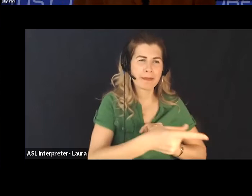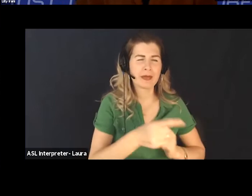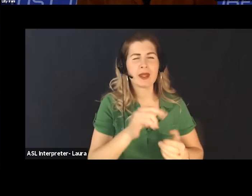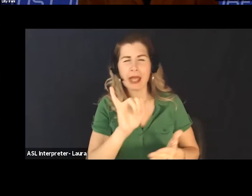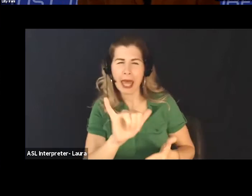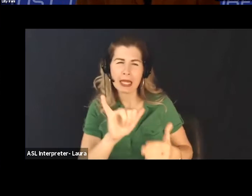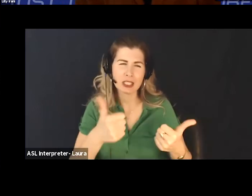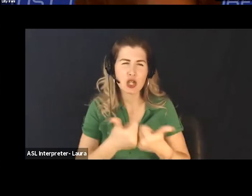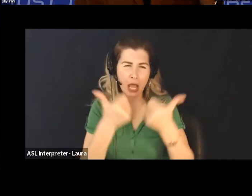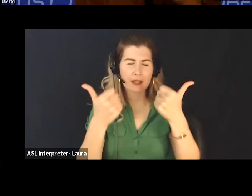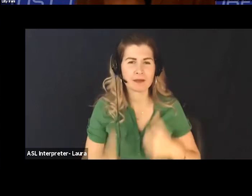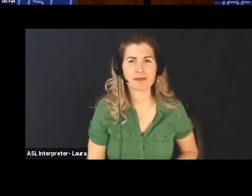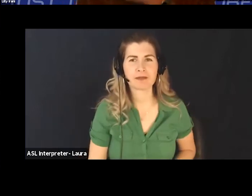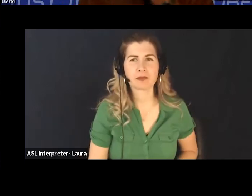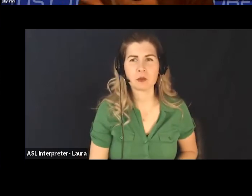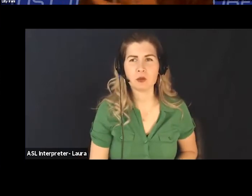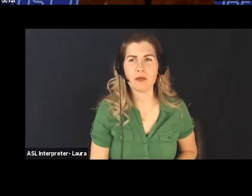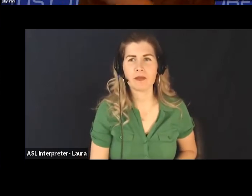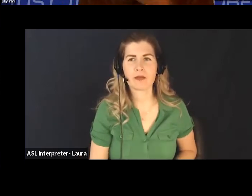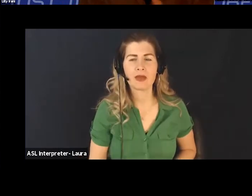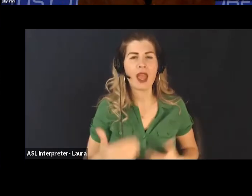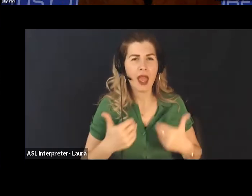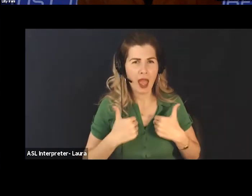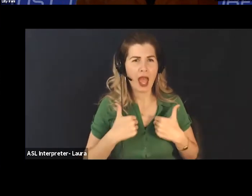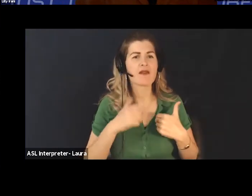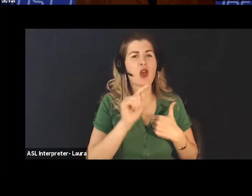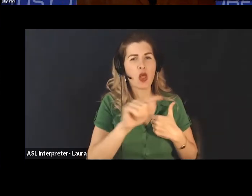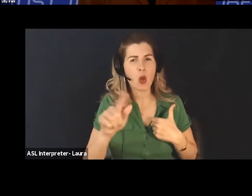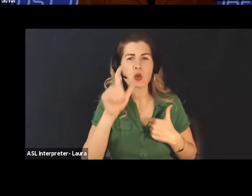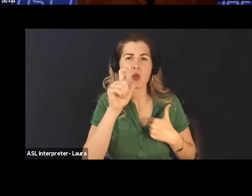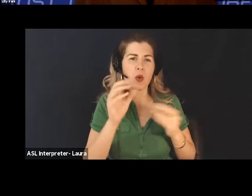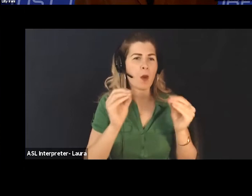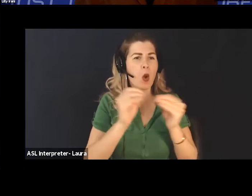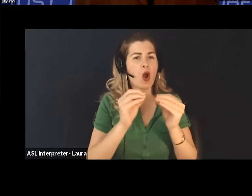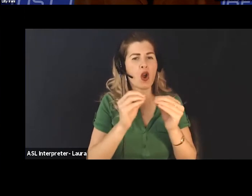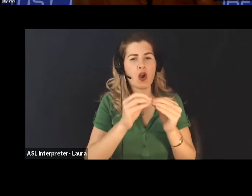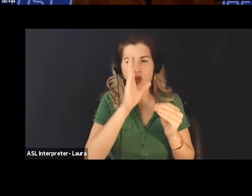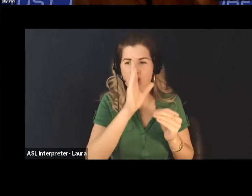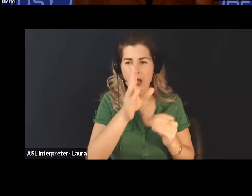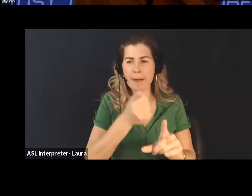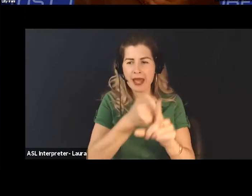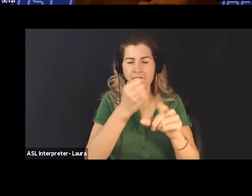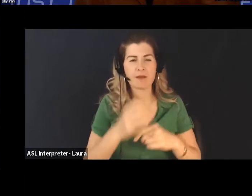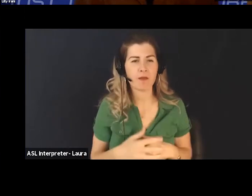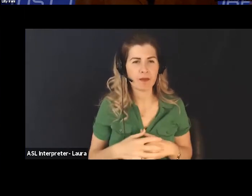For having those most directly impacted, gaining agency over them. And then finally, there's a challenge.